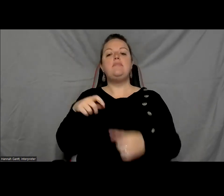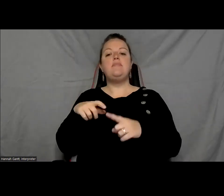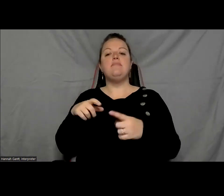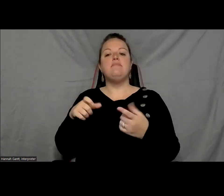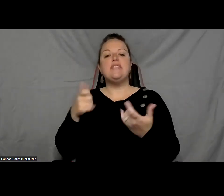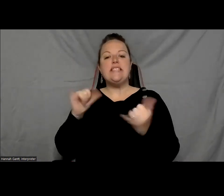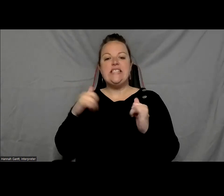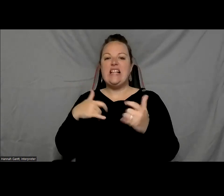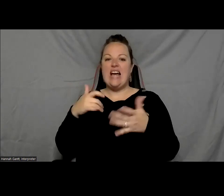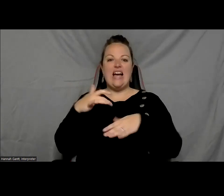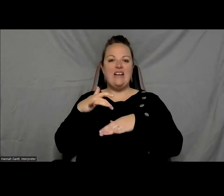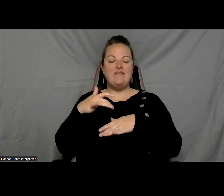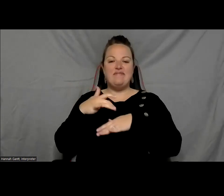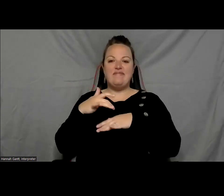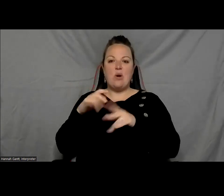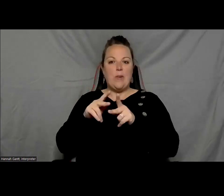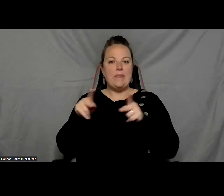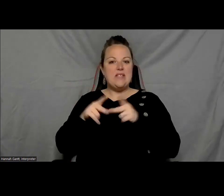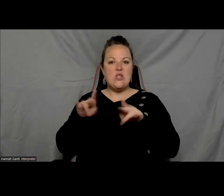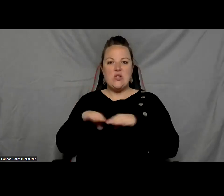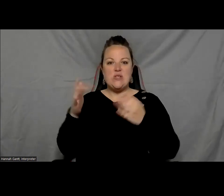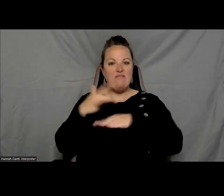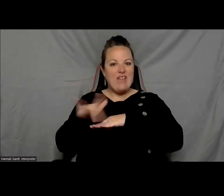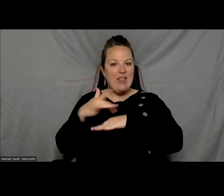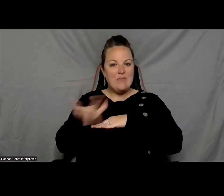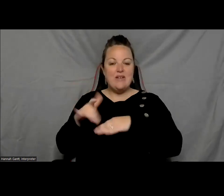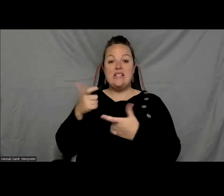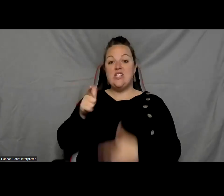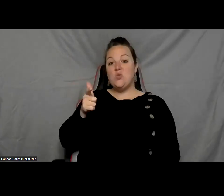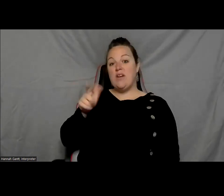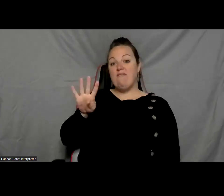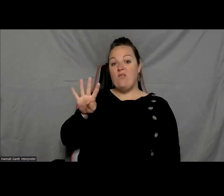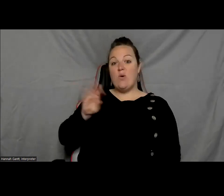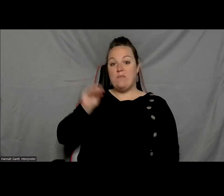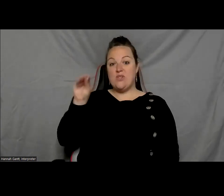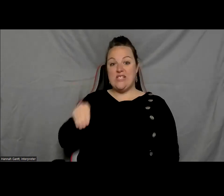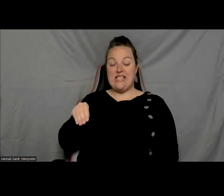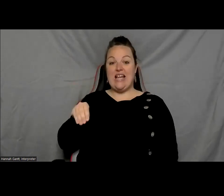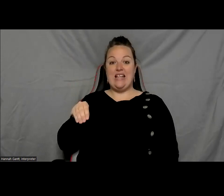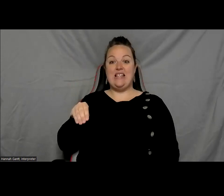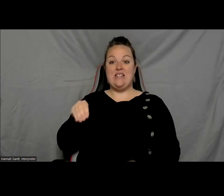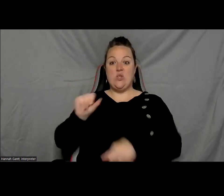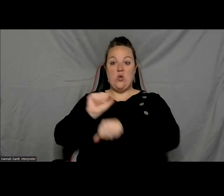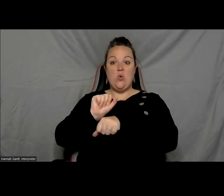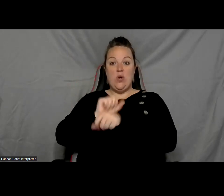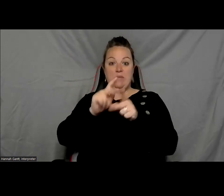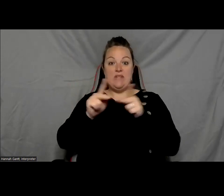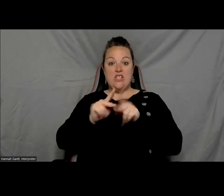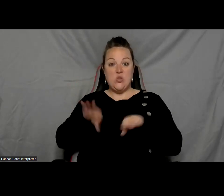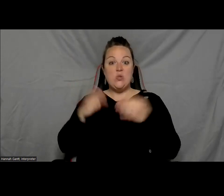to sustain a 24% vacancy rate across developmental services, which by the way has also in the